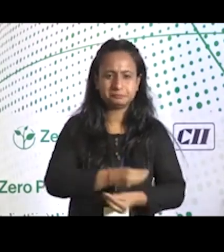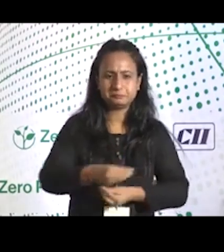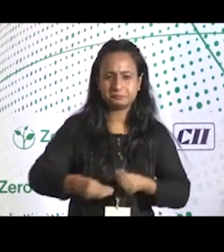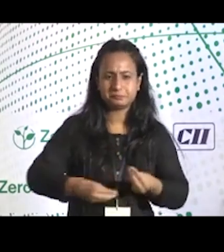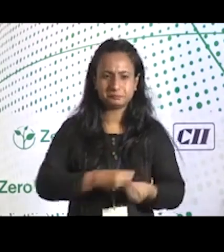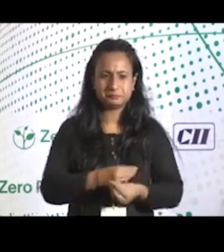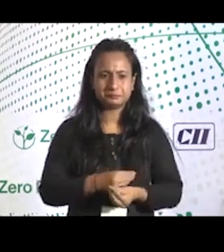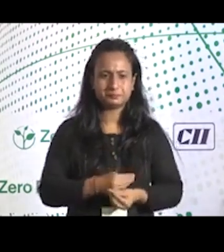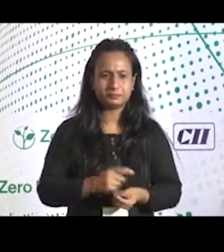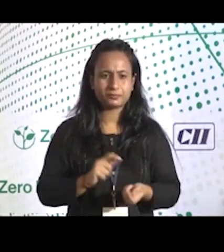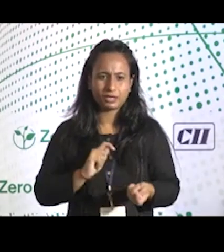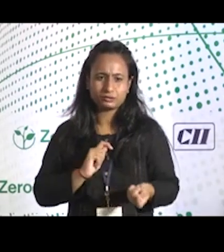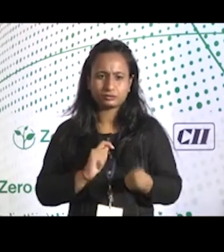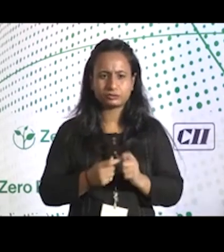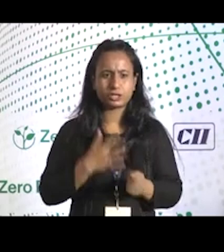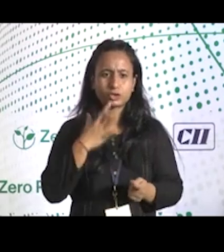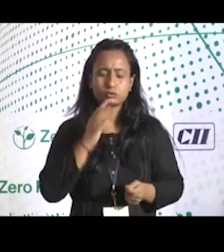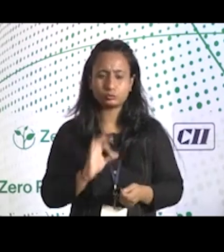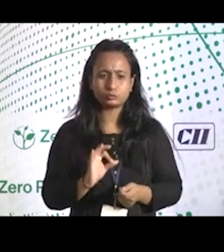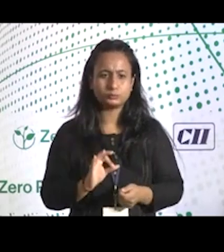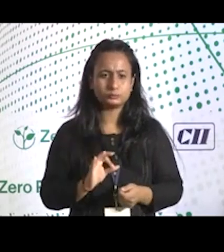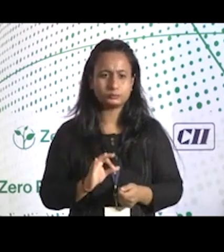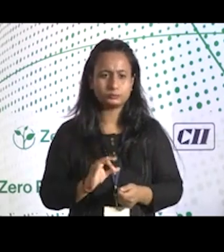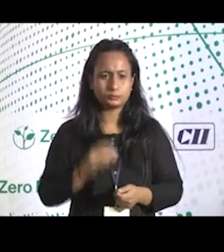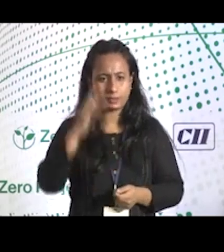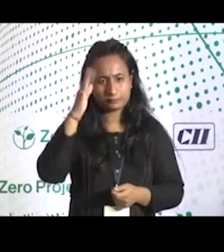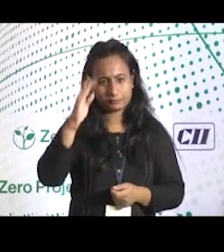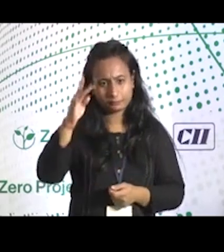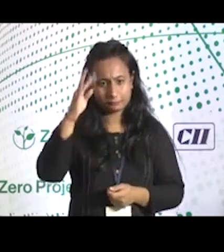And our philosophy, just having seen it play out in other sectors,